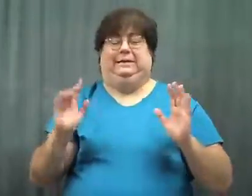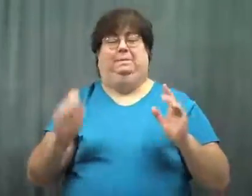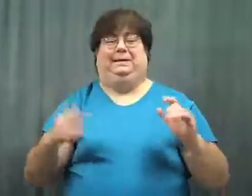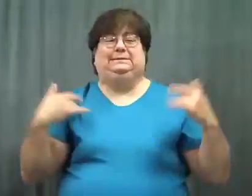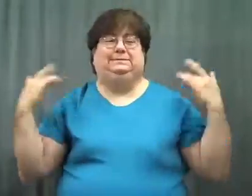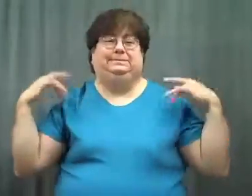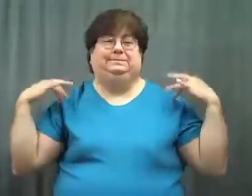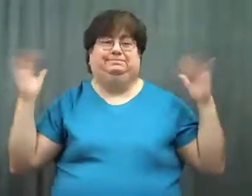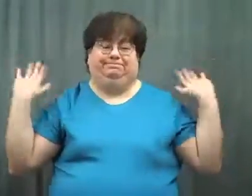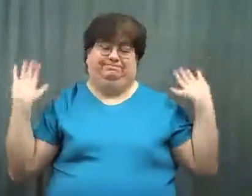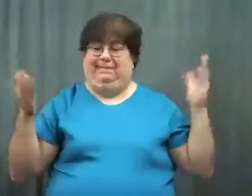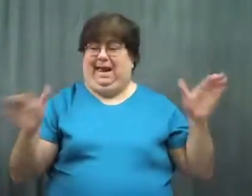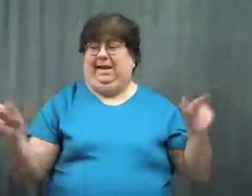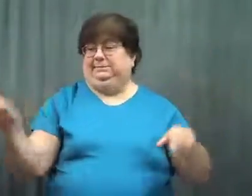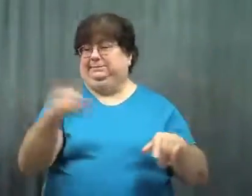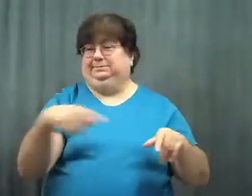then she would have to recuse herself from it.